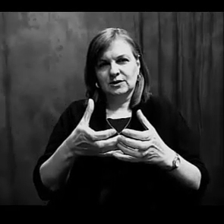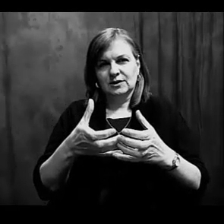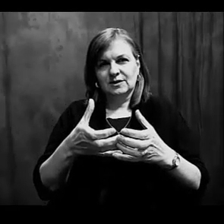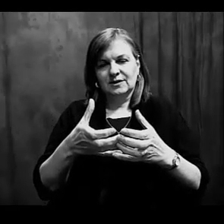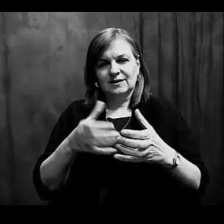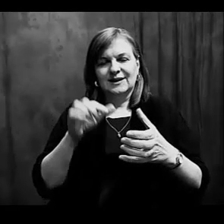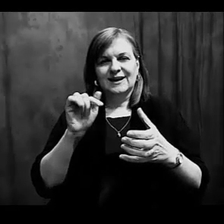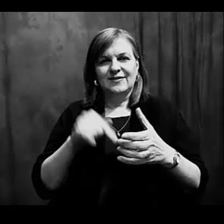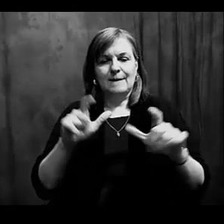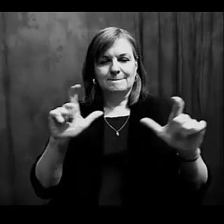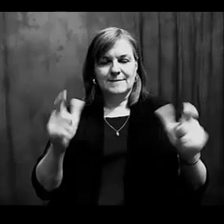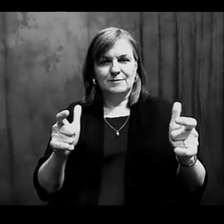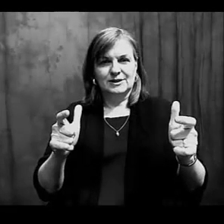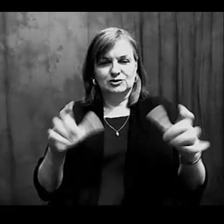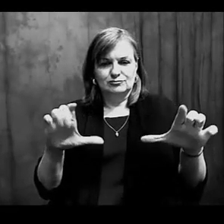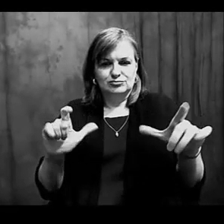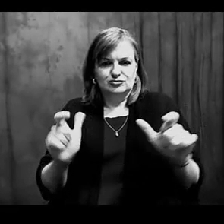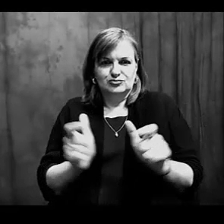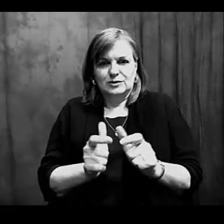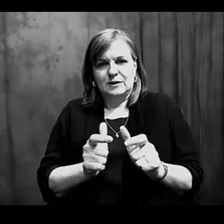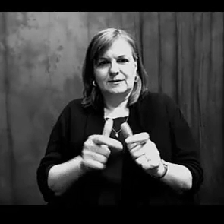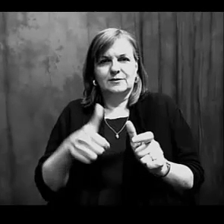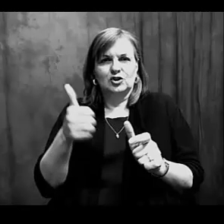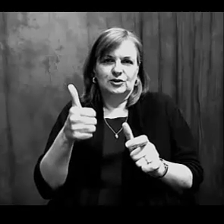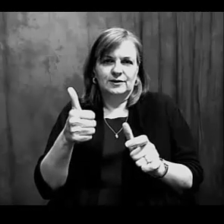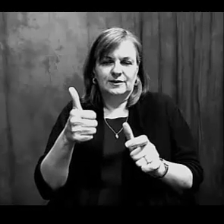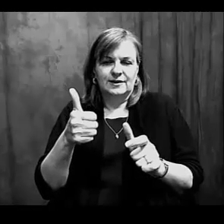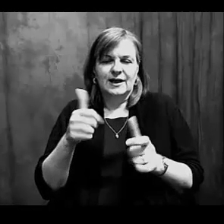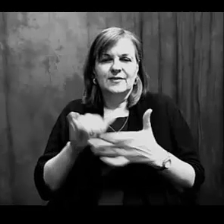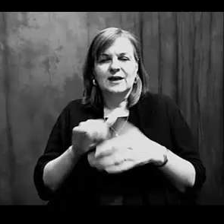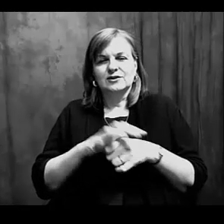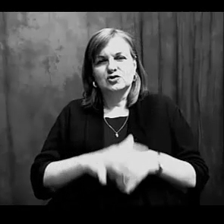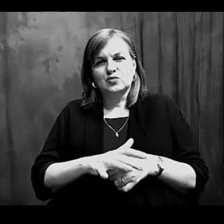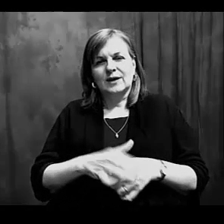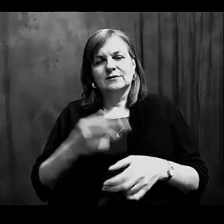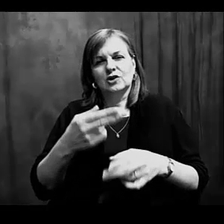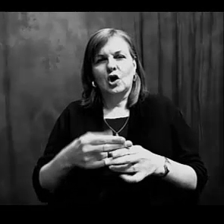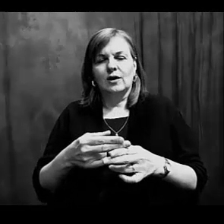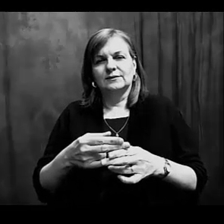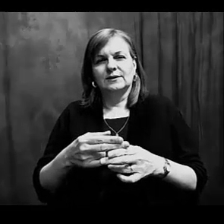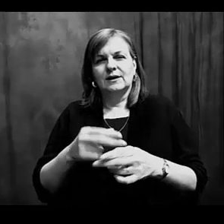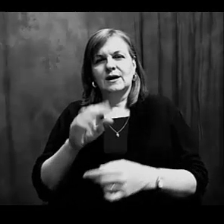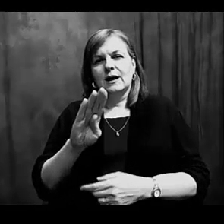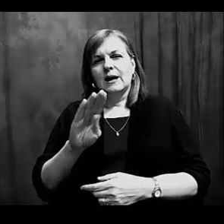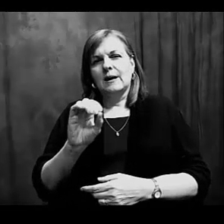that population is going to be under significant stress that we're gonna look at